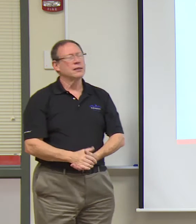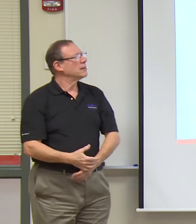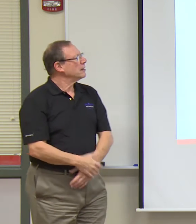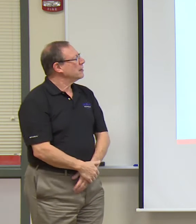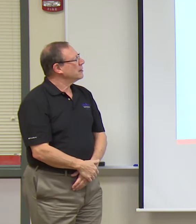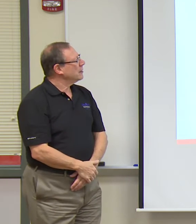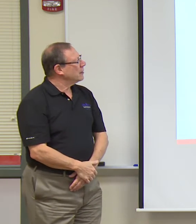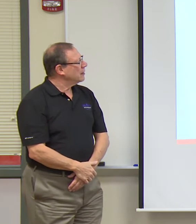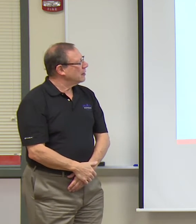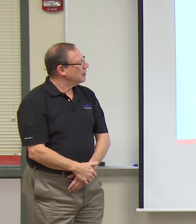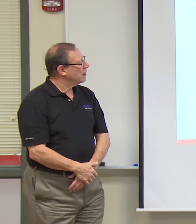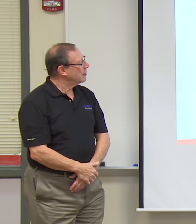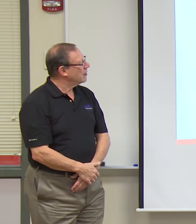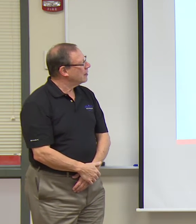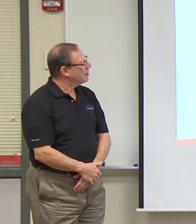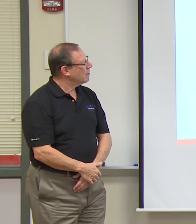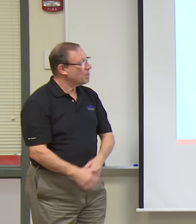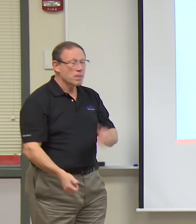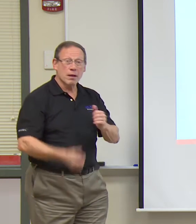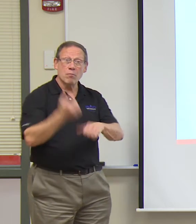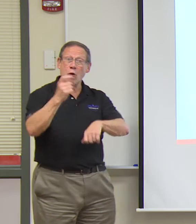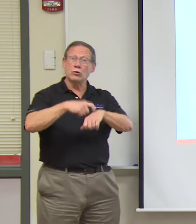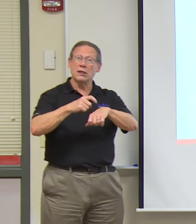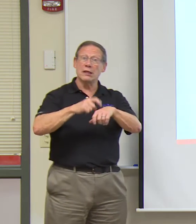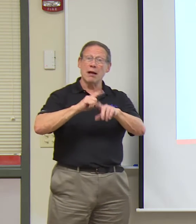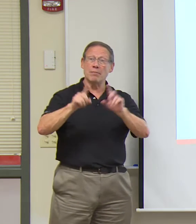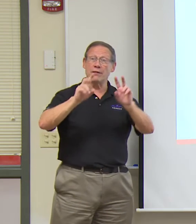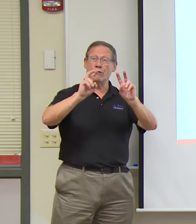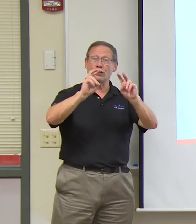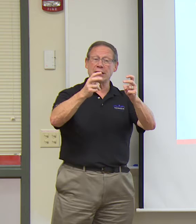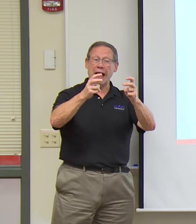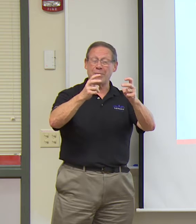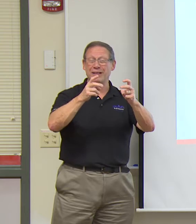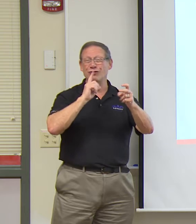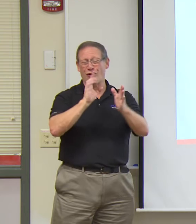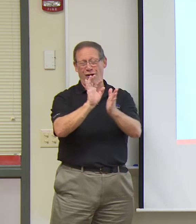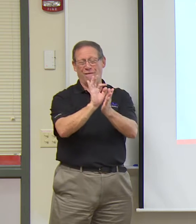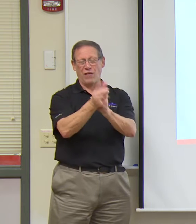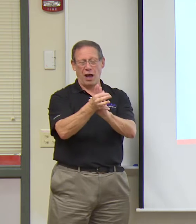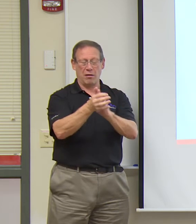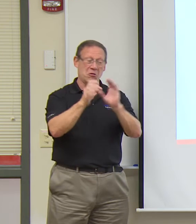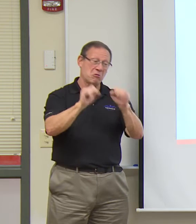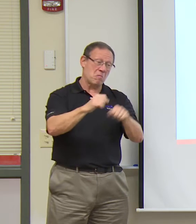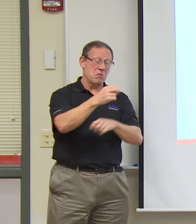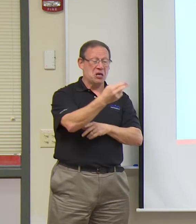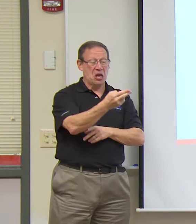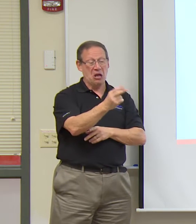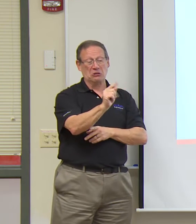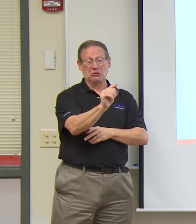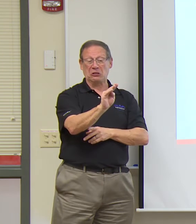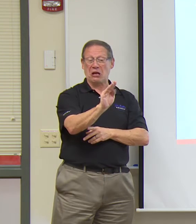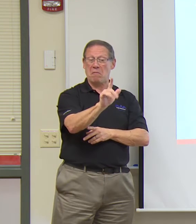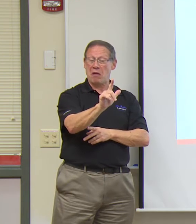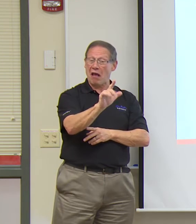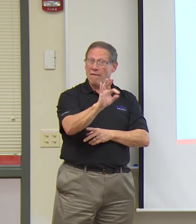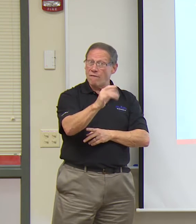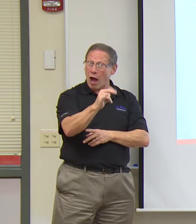Now, most of the time, topics will be a file, whether that's an HTML file that you create in myCourses